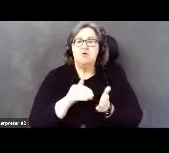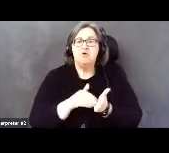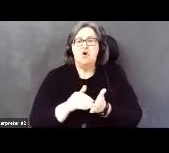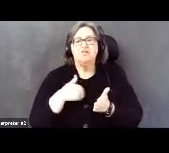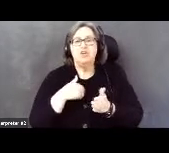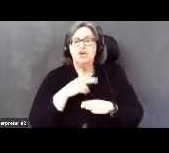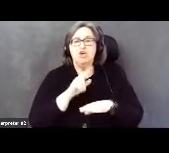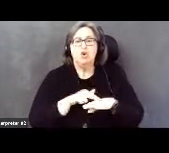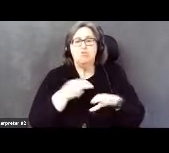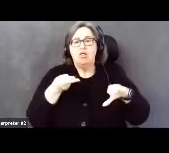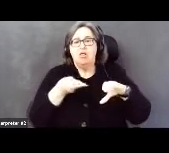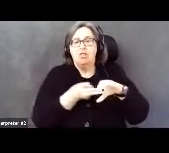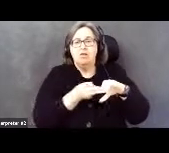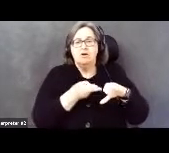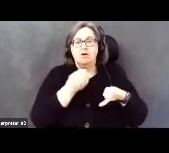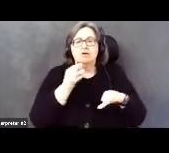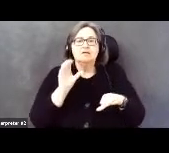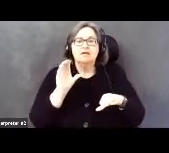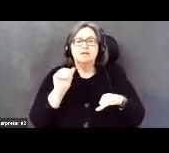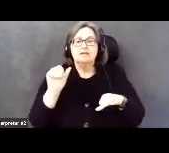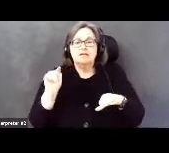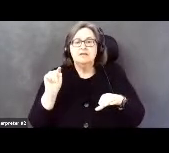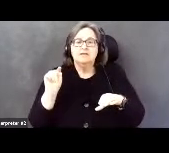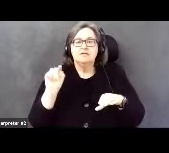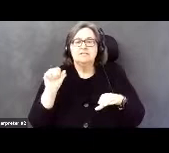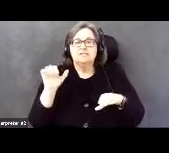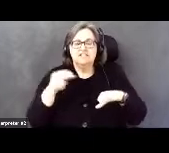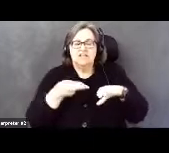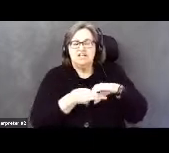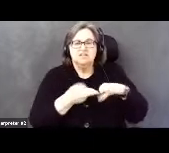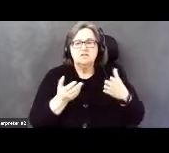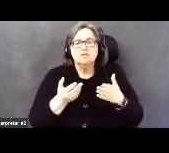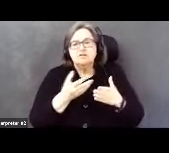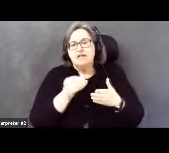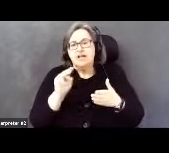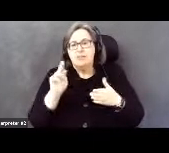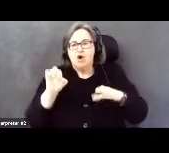CAT scans and normal CT scans and MRI scans.